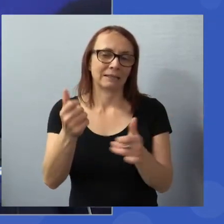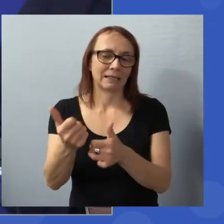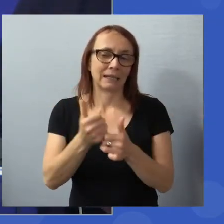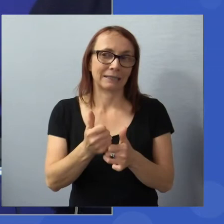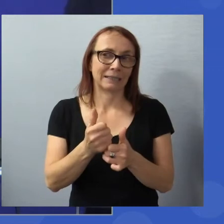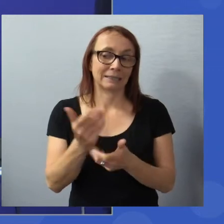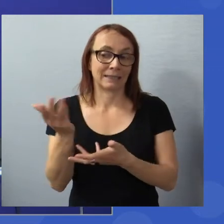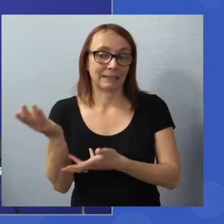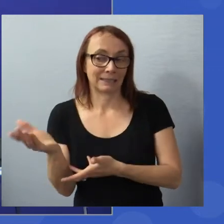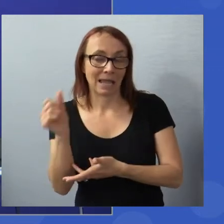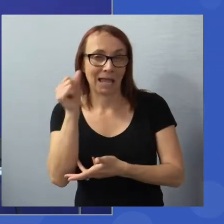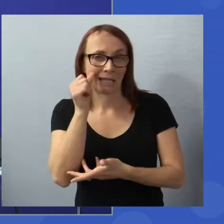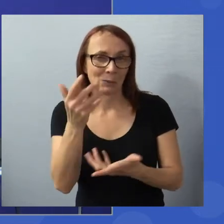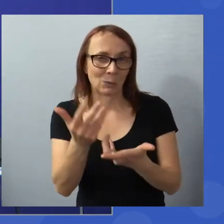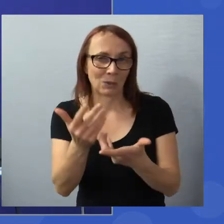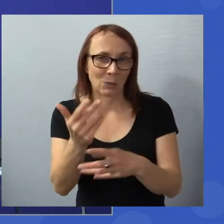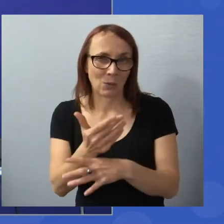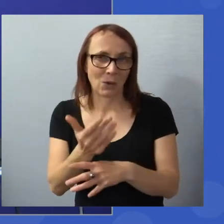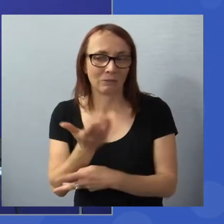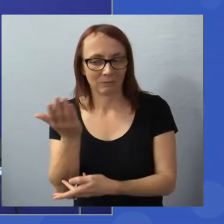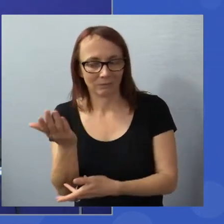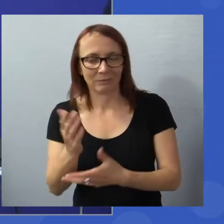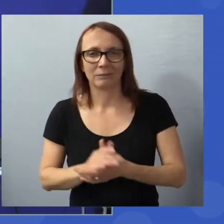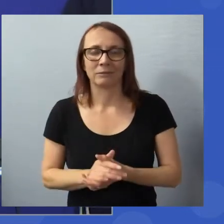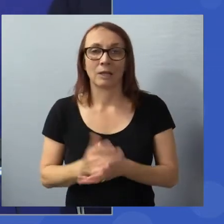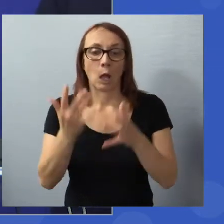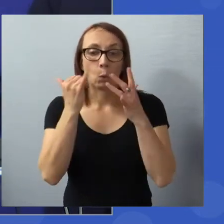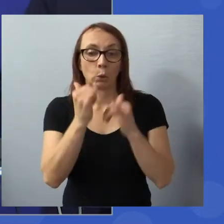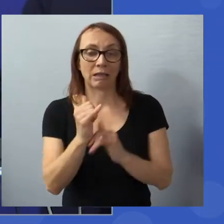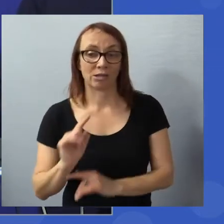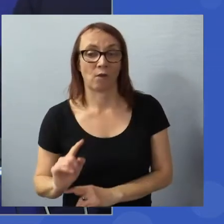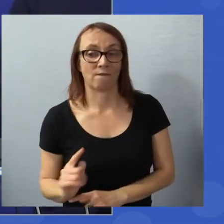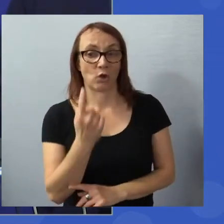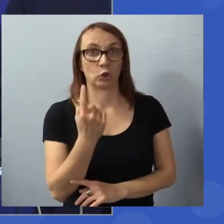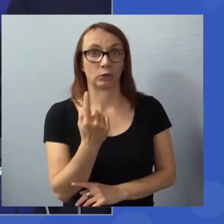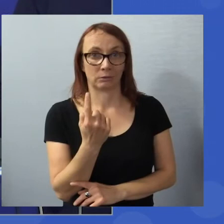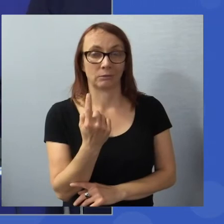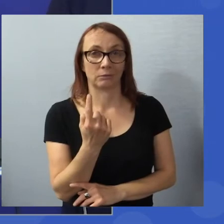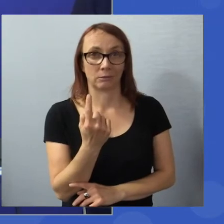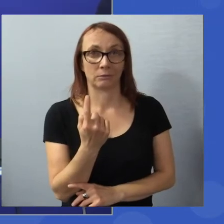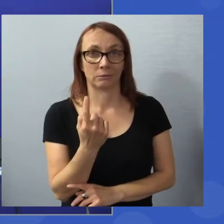and we're going to test just a first question with you and just I'll just